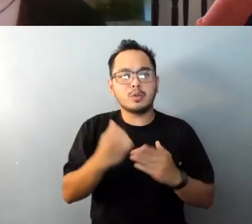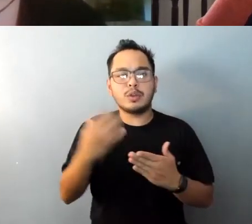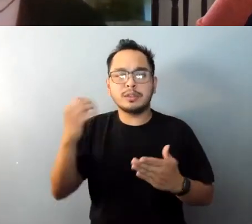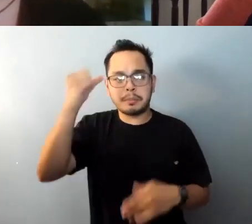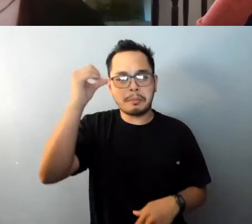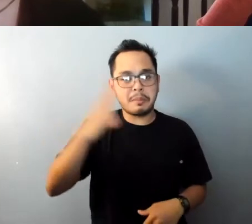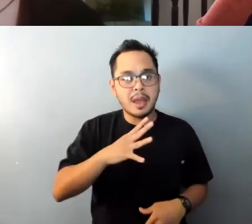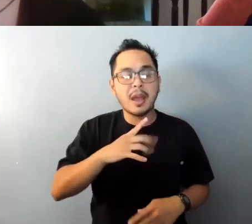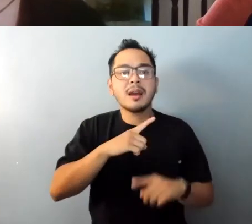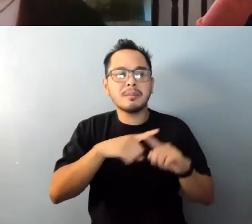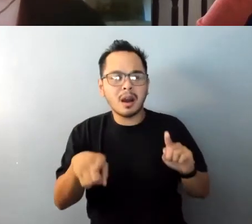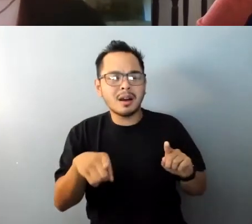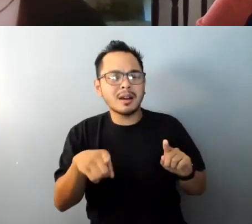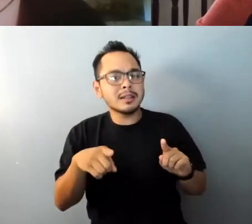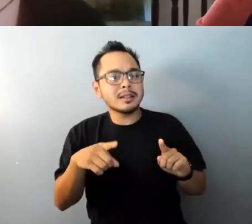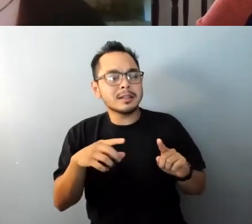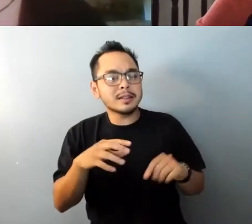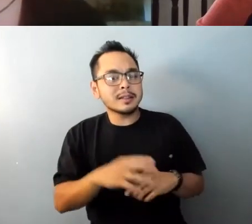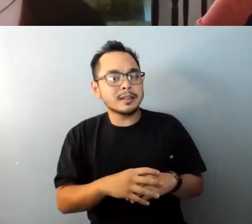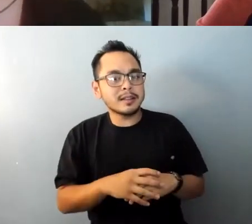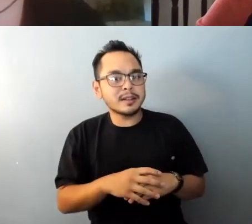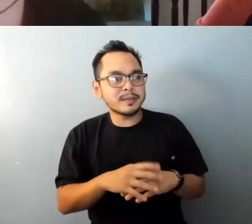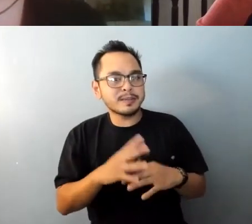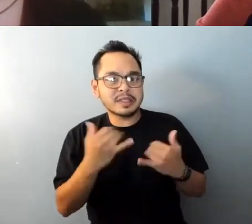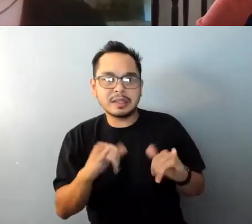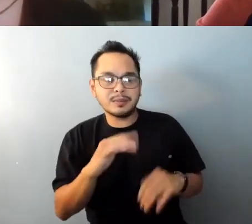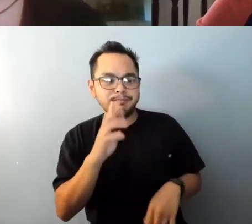But given how much of Gatsby is created, the question becomes is it possible that his own